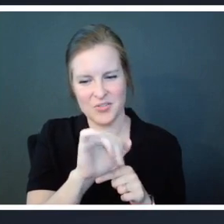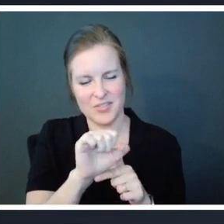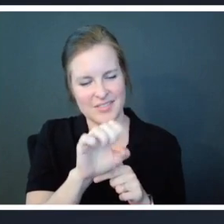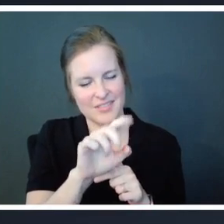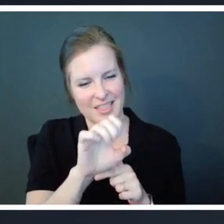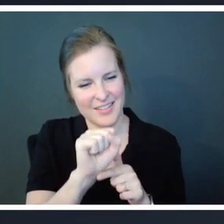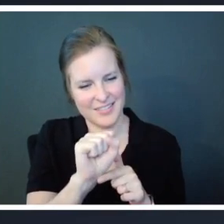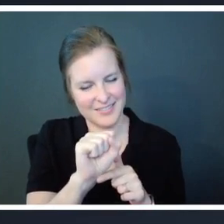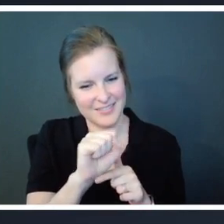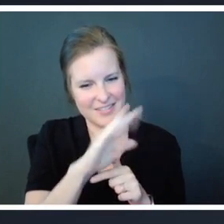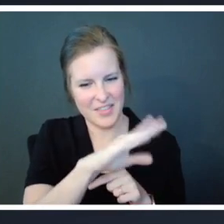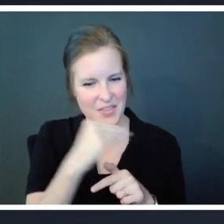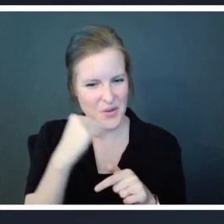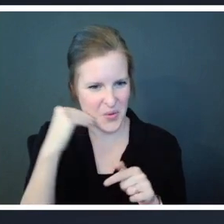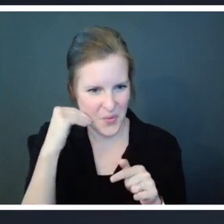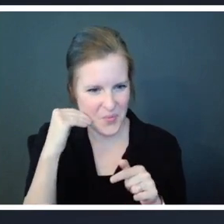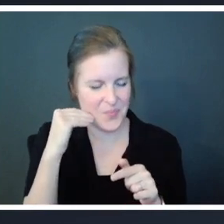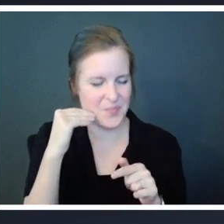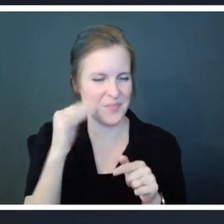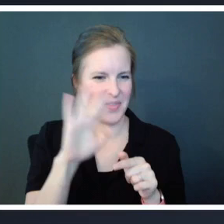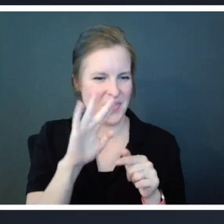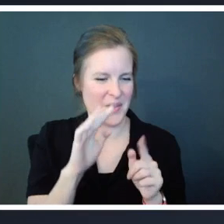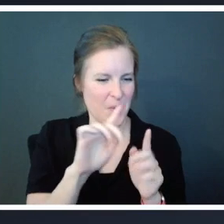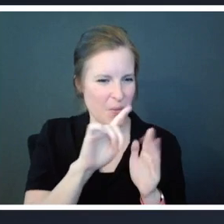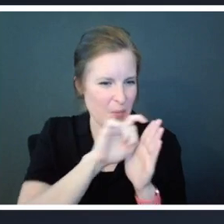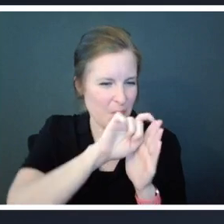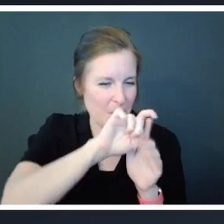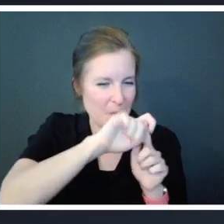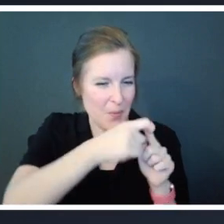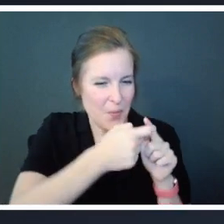feeds them, you know, raises them, and then releases them. And she knew all about how